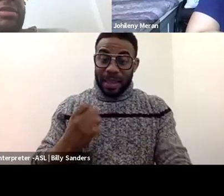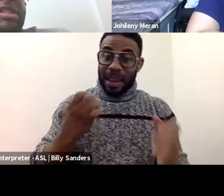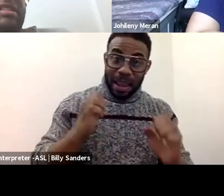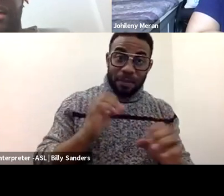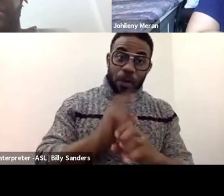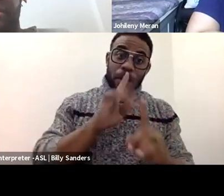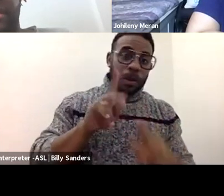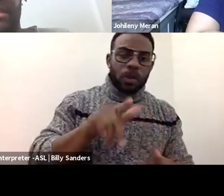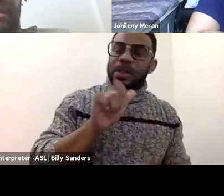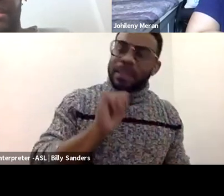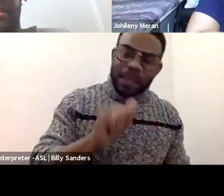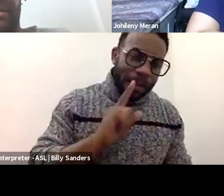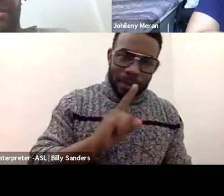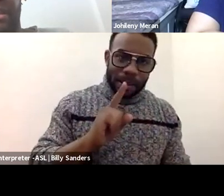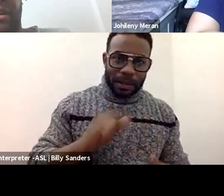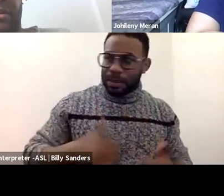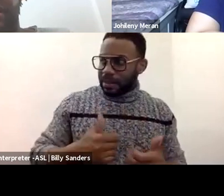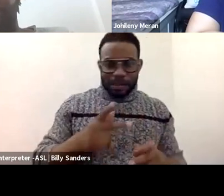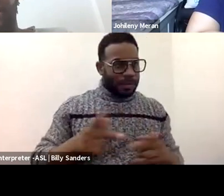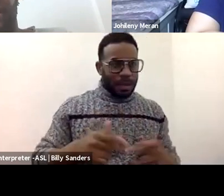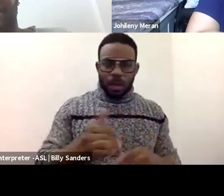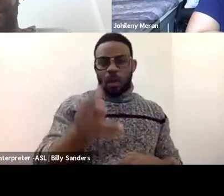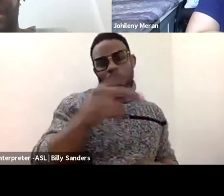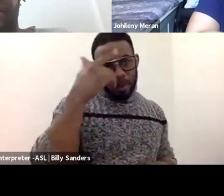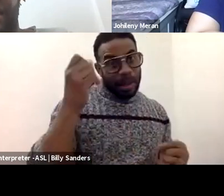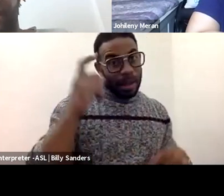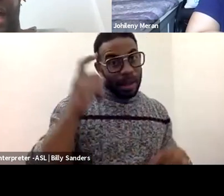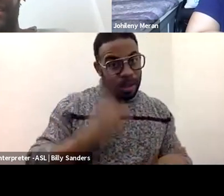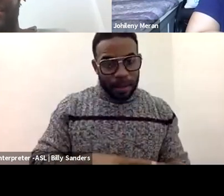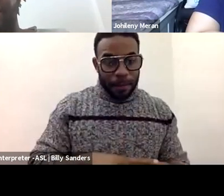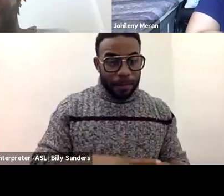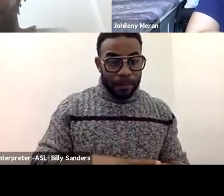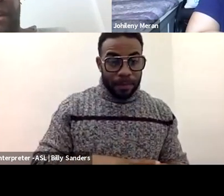Like you should not be existing in the space on your own. Because I mean even this with